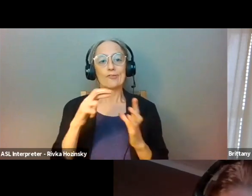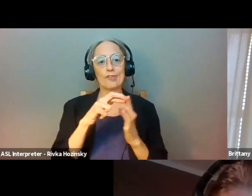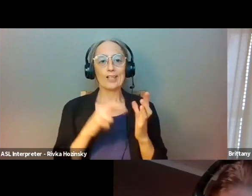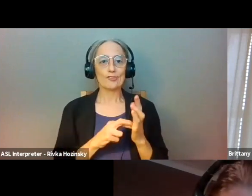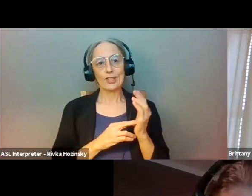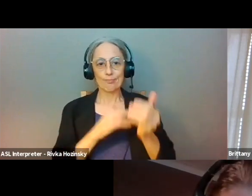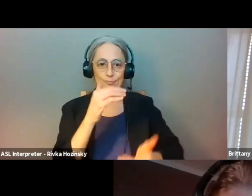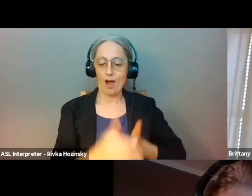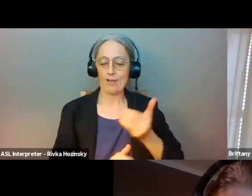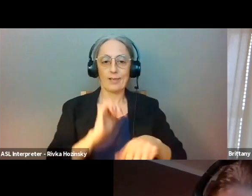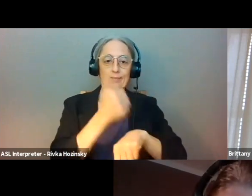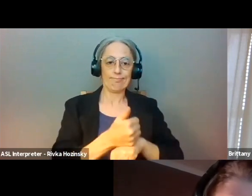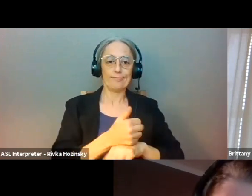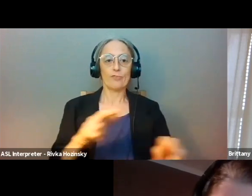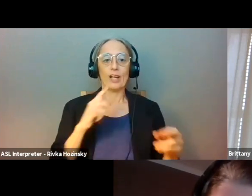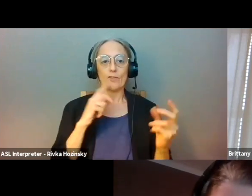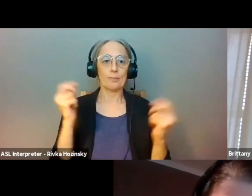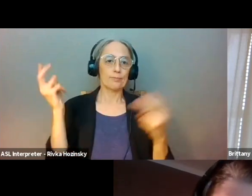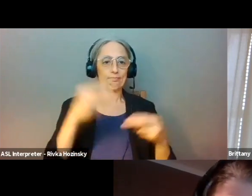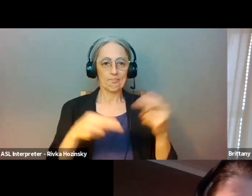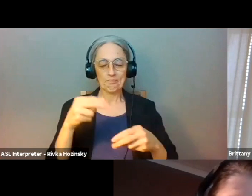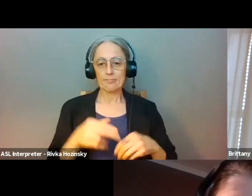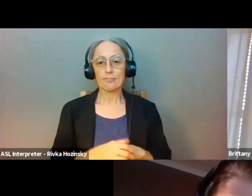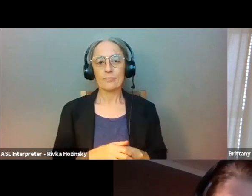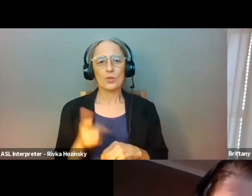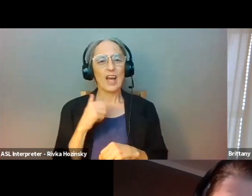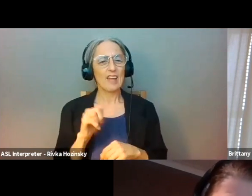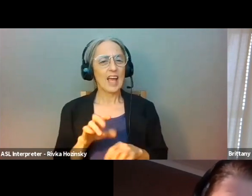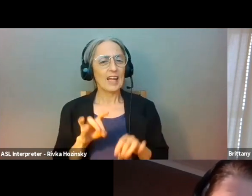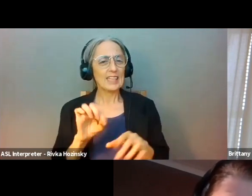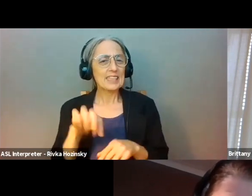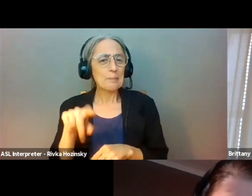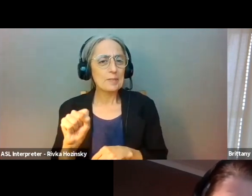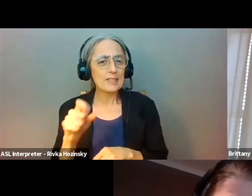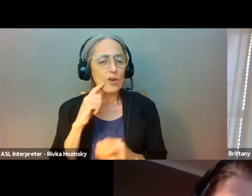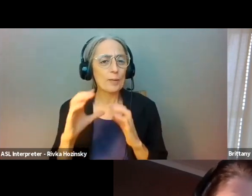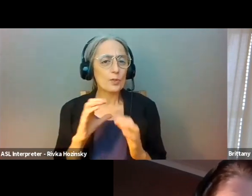do you have any tips on communicating for your webinars or your events,